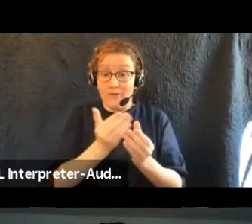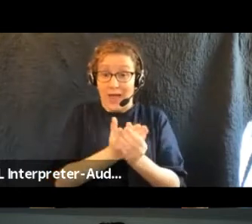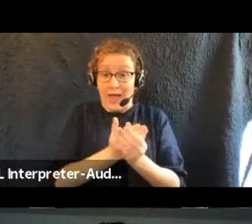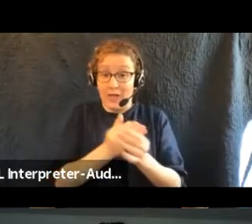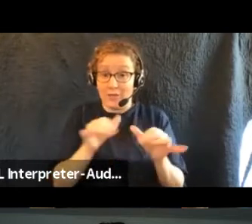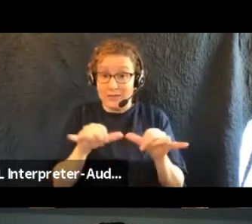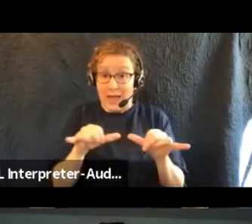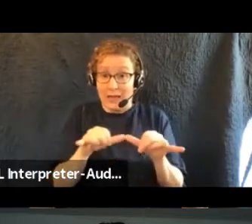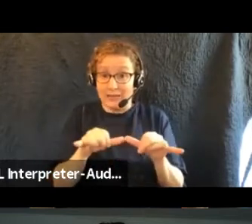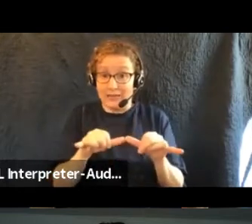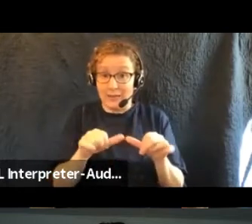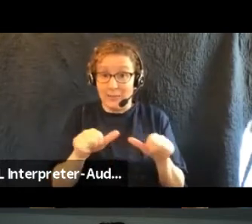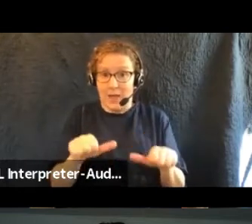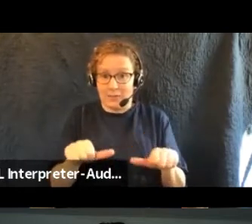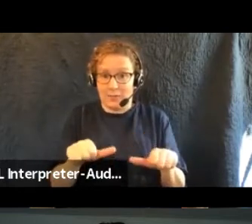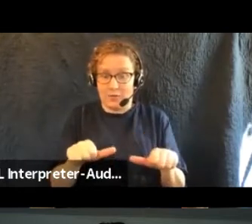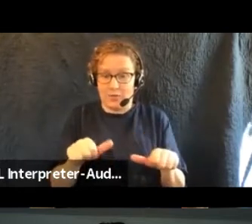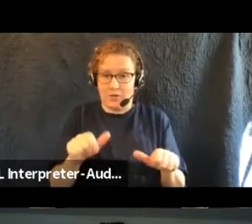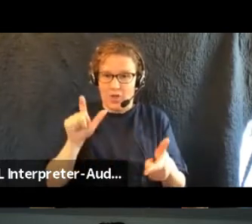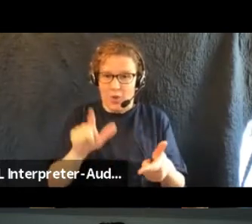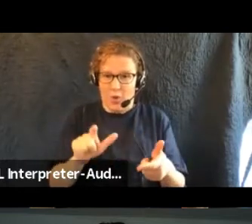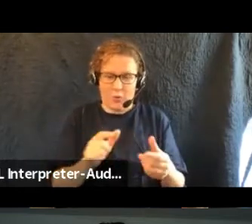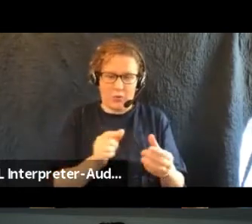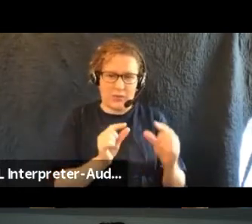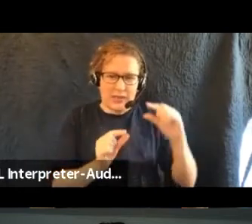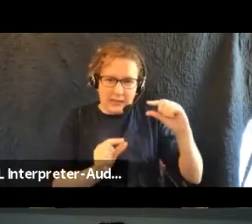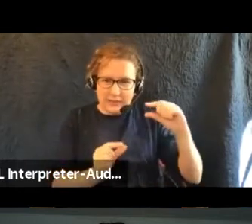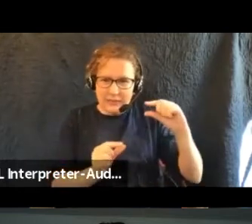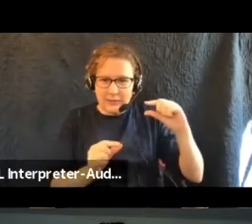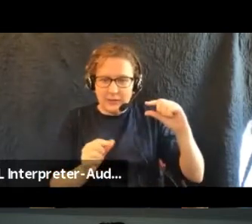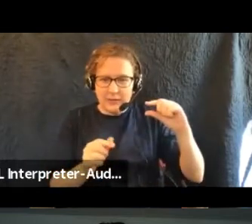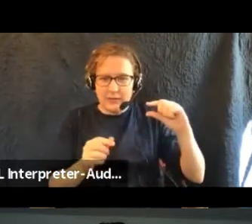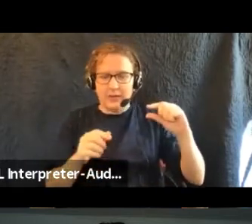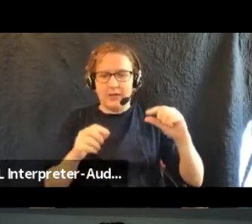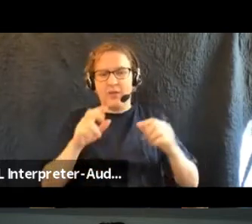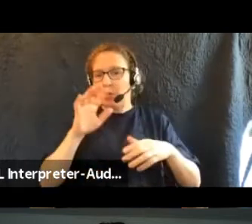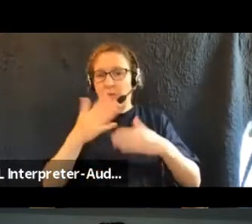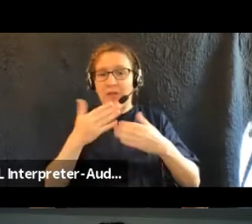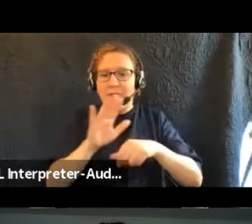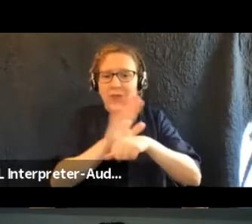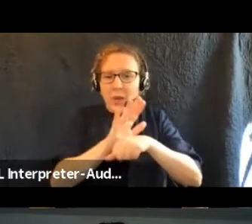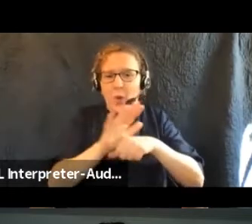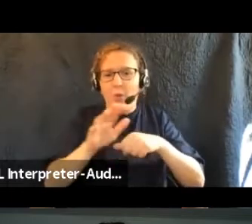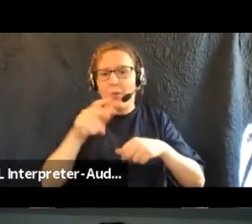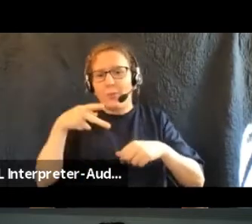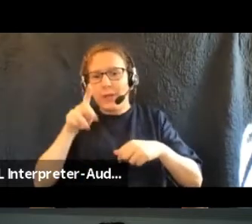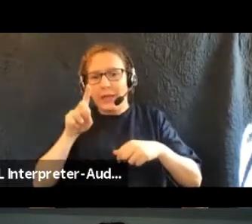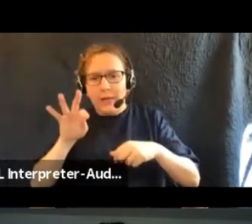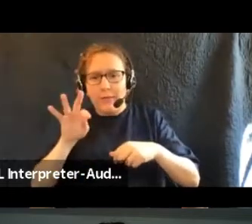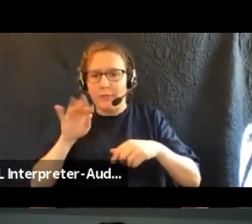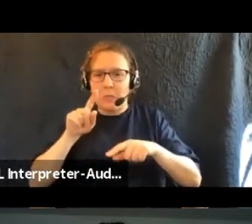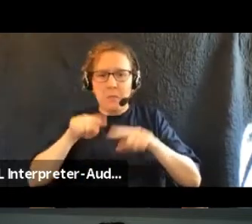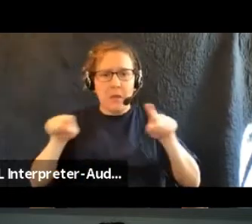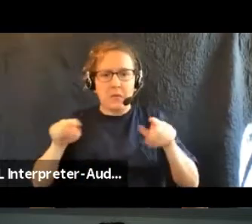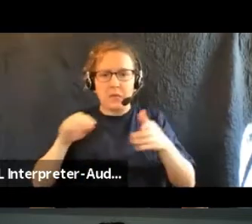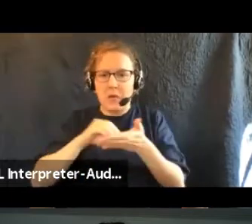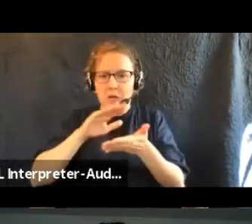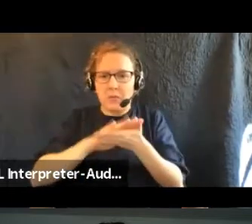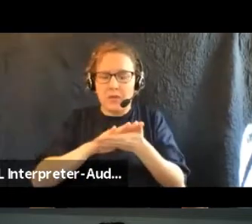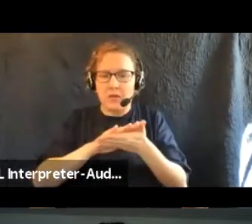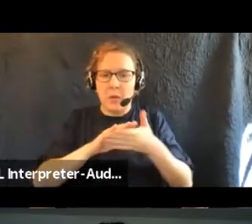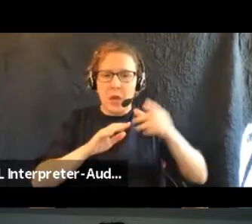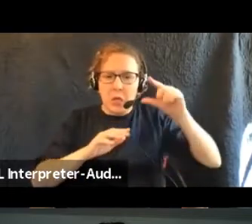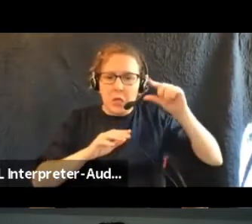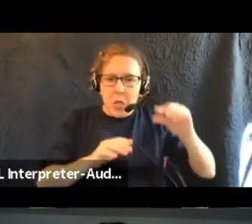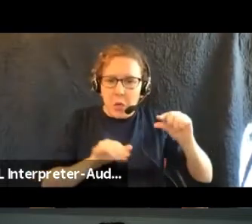whether that's a video or a PDF or some other type of document so that it's not too difficult